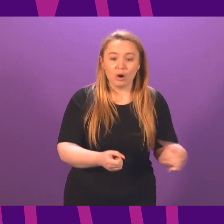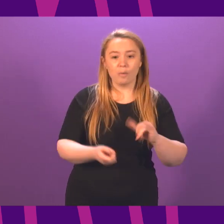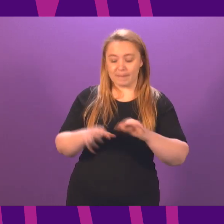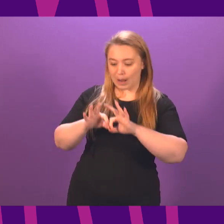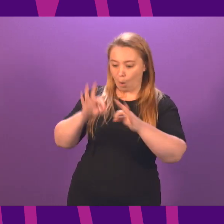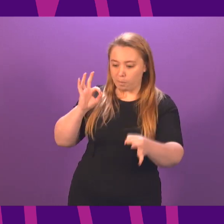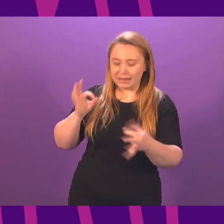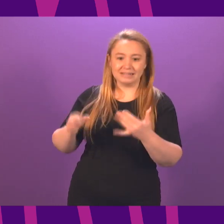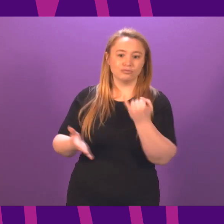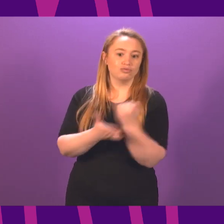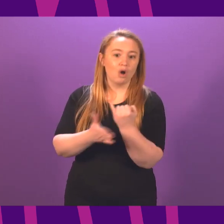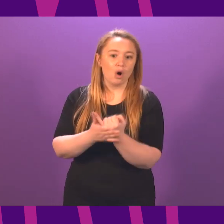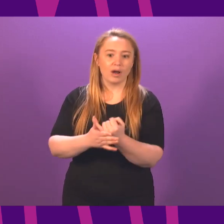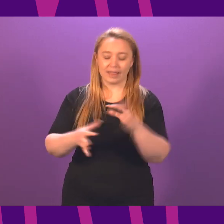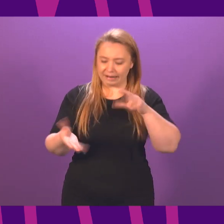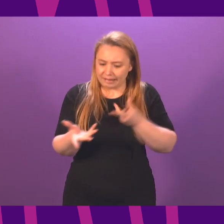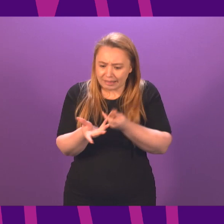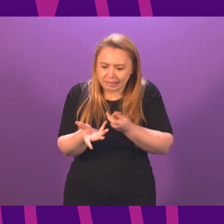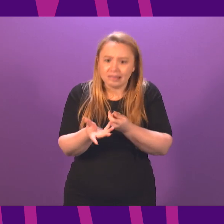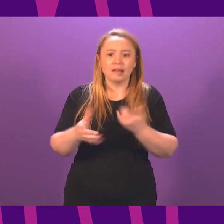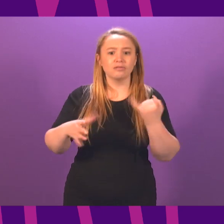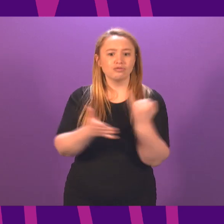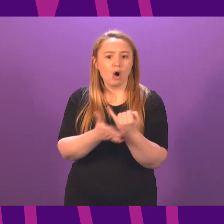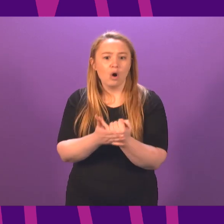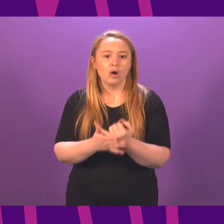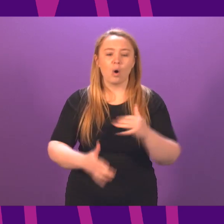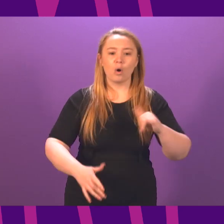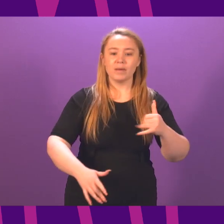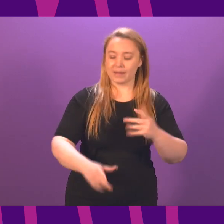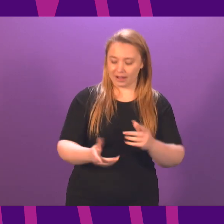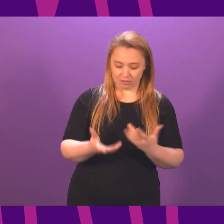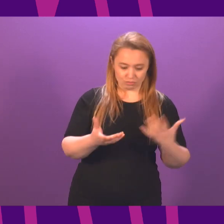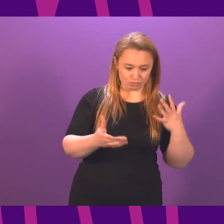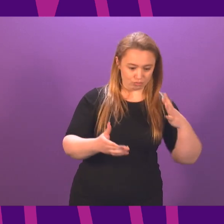vaccine into a syringe, or somebody will have got a syringe ready for somebody who